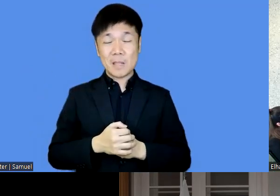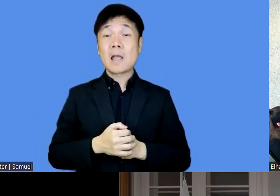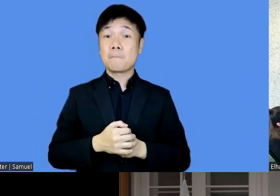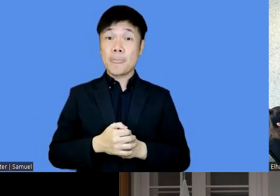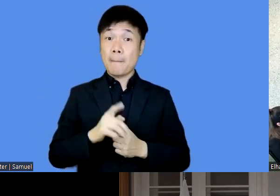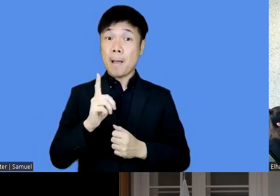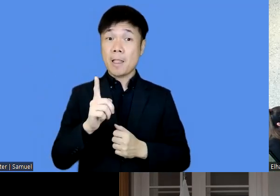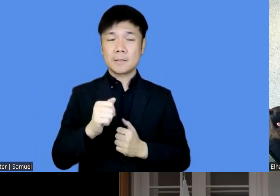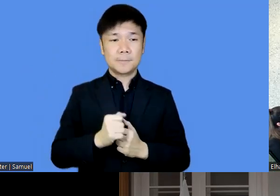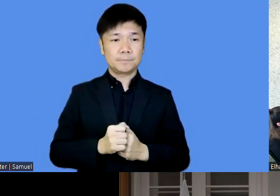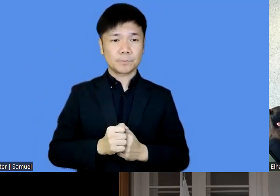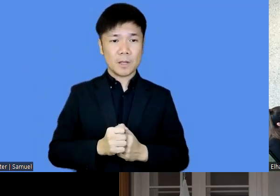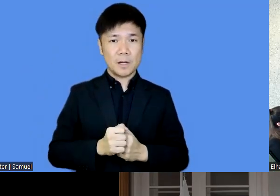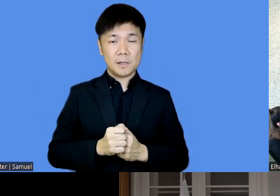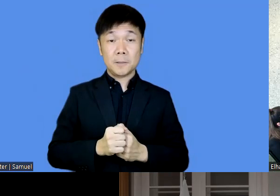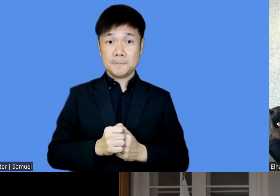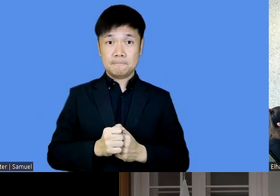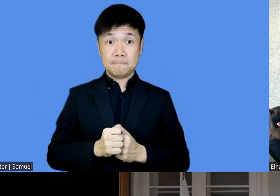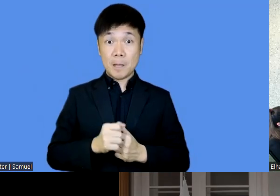I don't think they need to be as broad as they were.